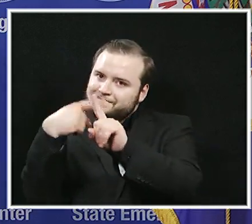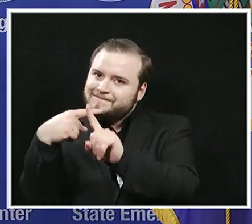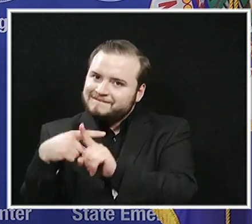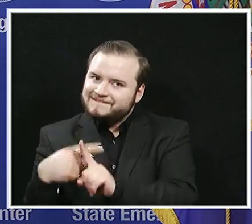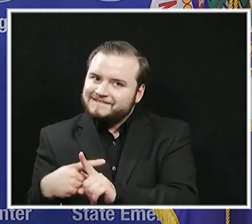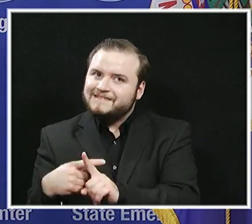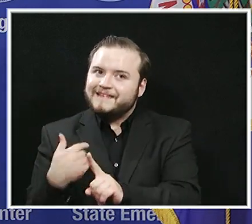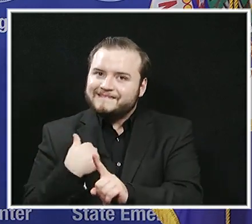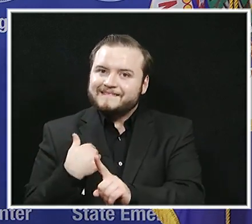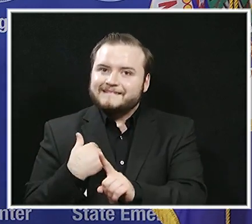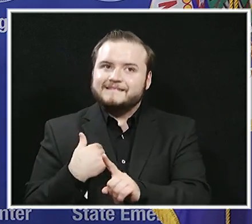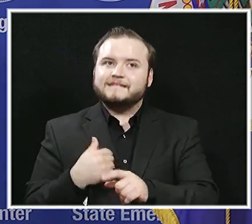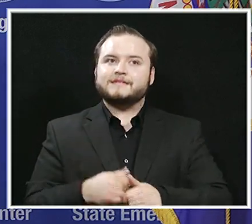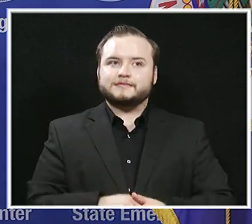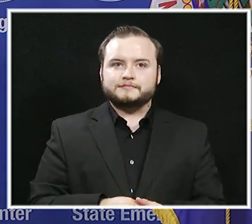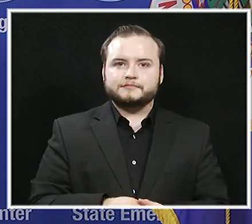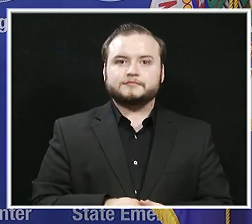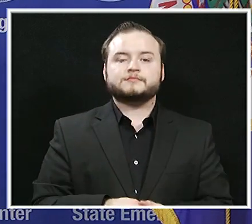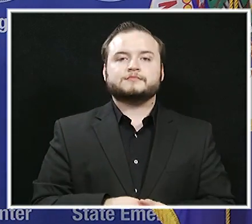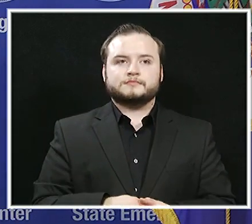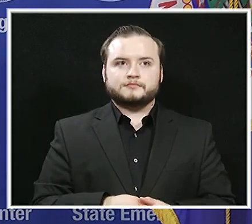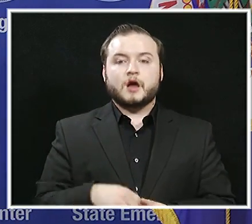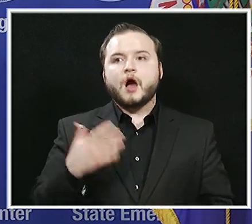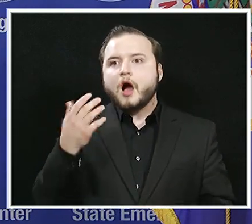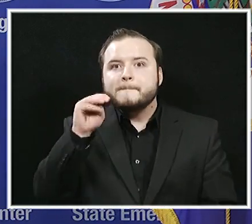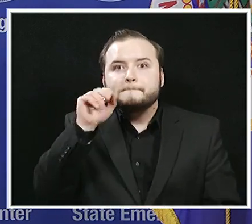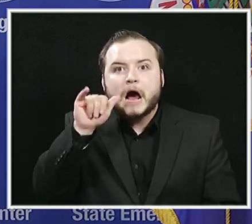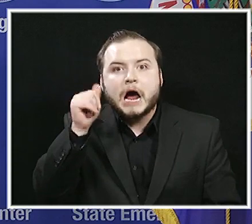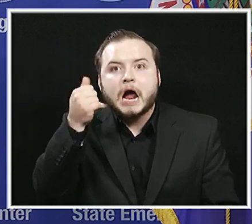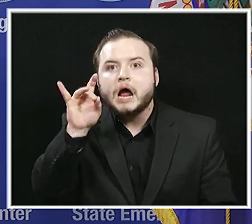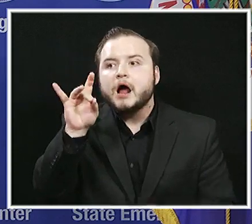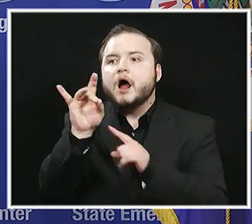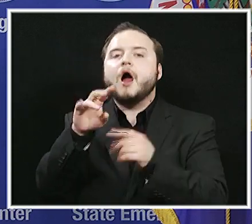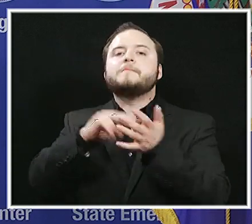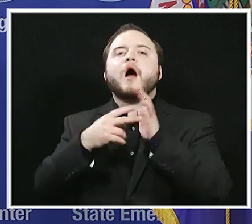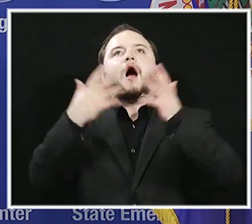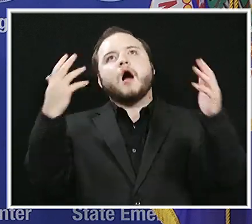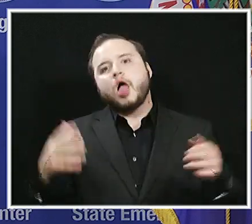as you're seeing this, there's an awful lot of positives to get out of this, don't